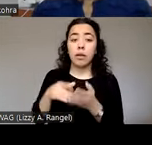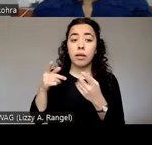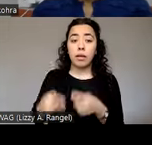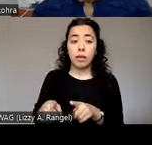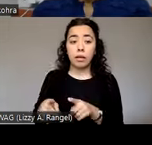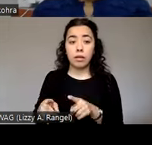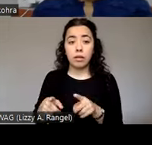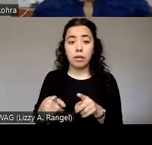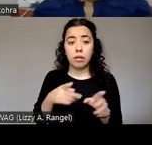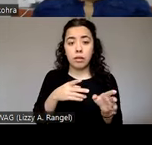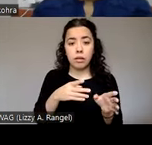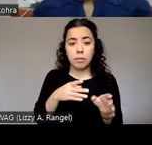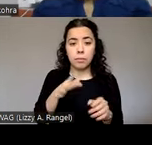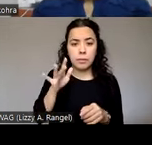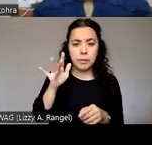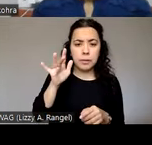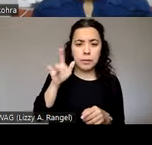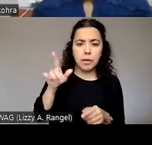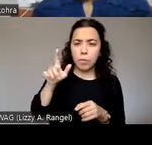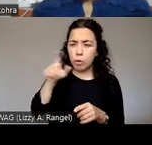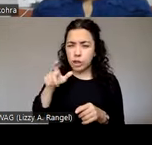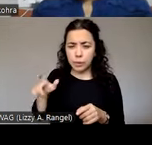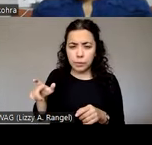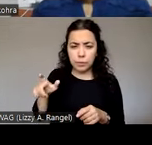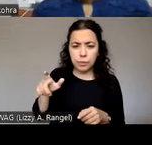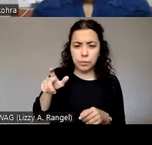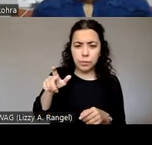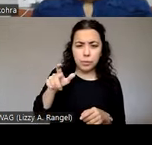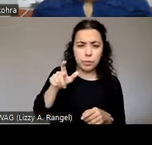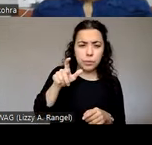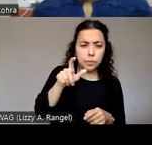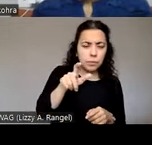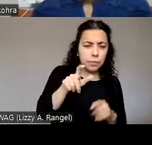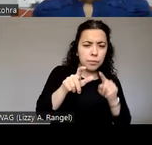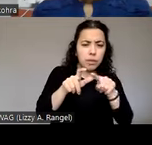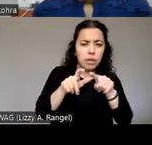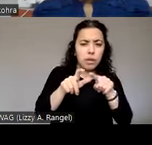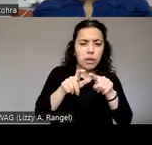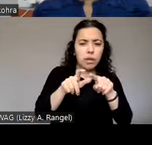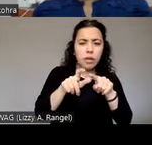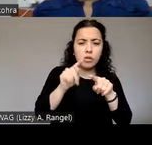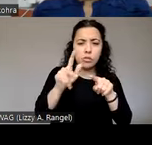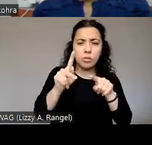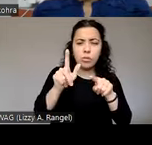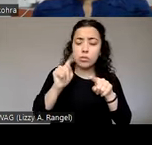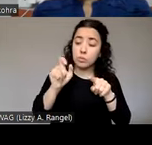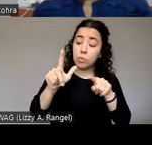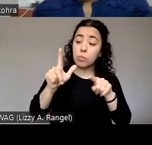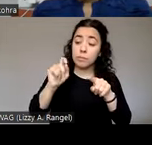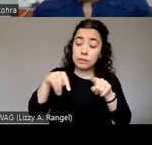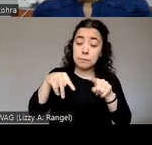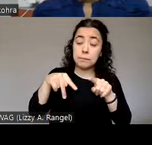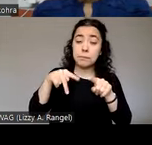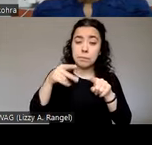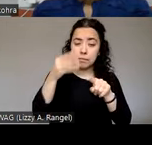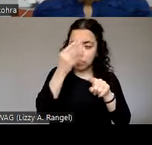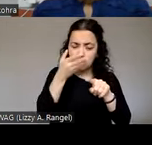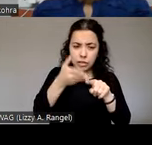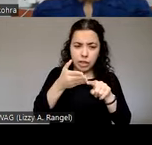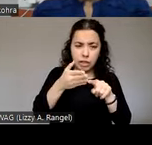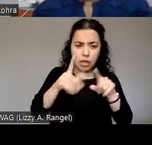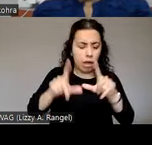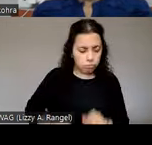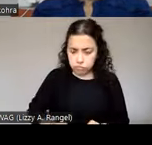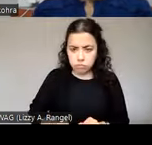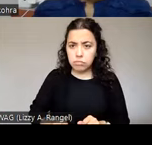disappears. Definitely a WCAG requirement as far as content on where the focus goes that is very,